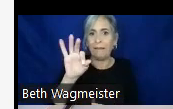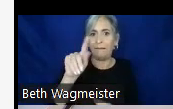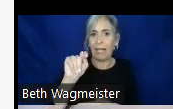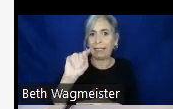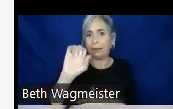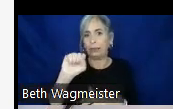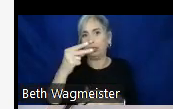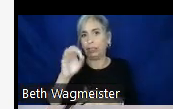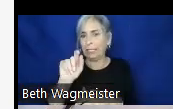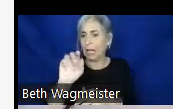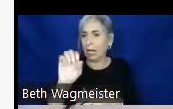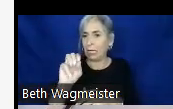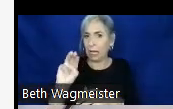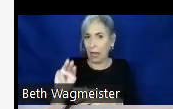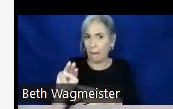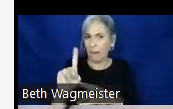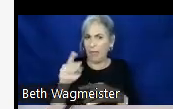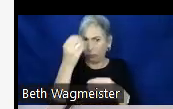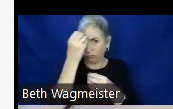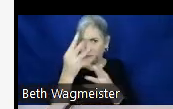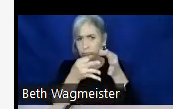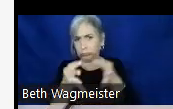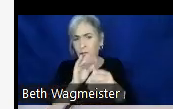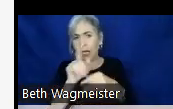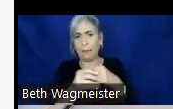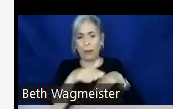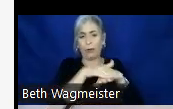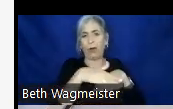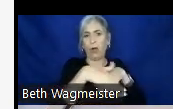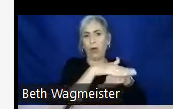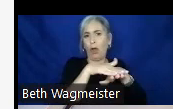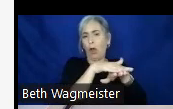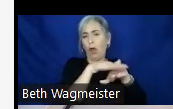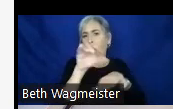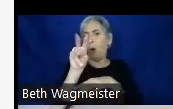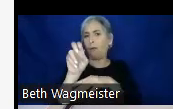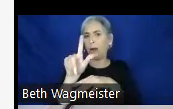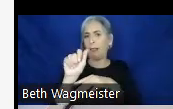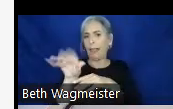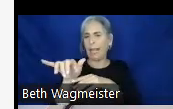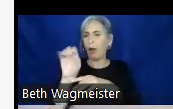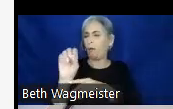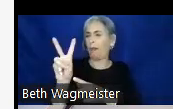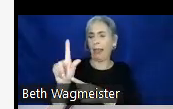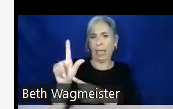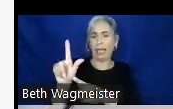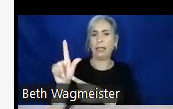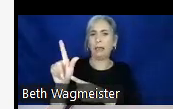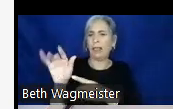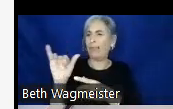that talks about accessibility overlays and why they're not the solution that they say they are.